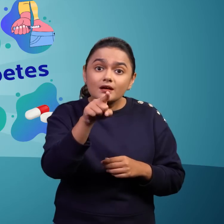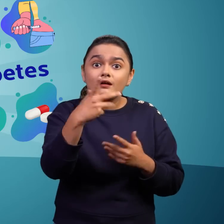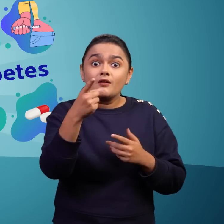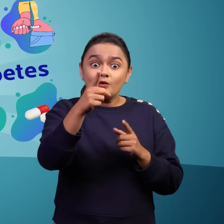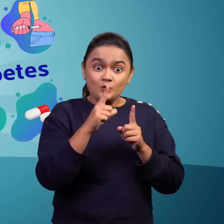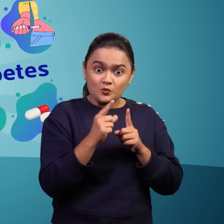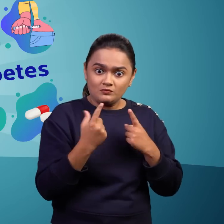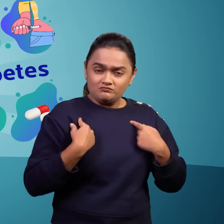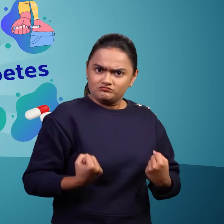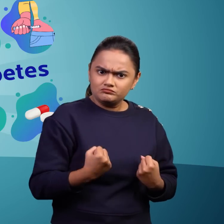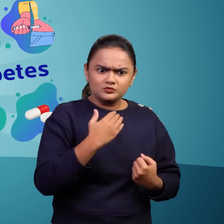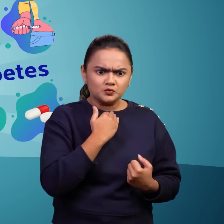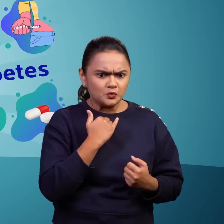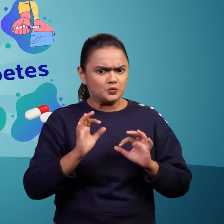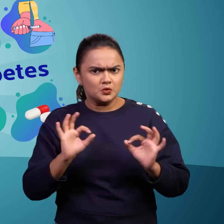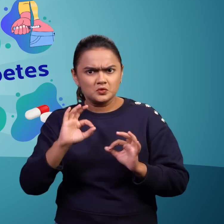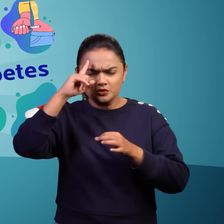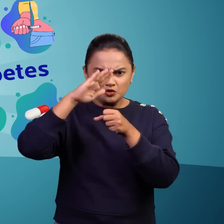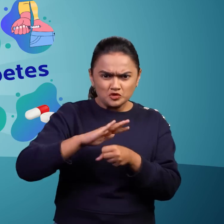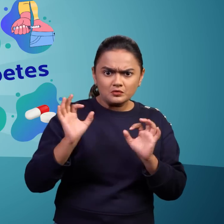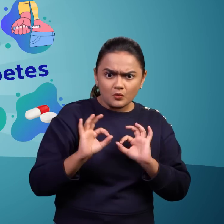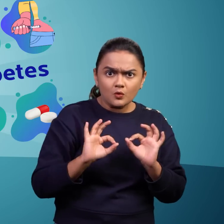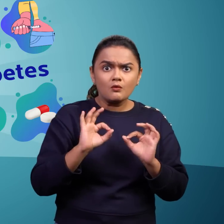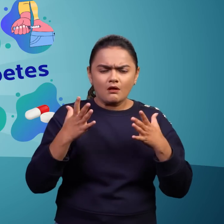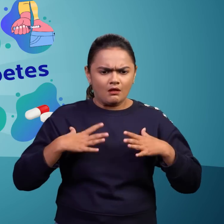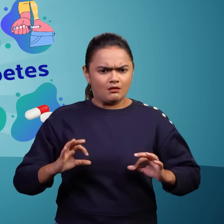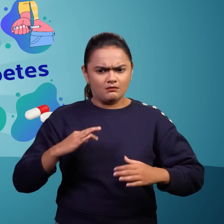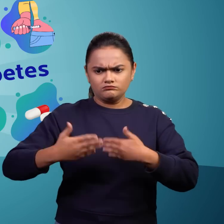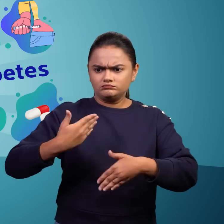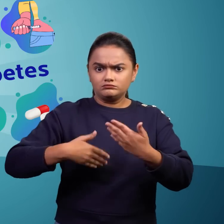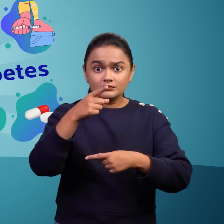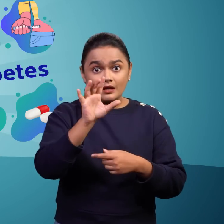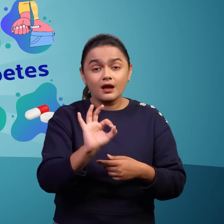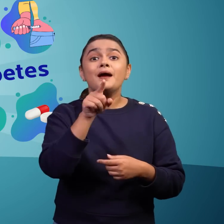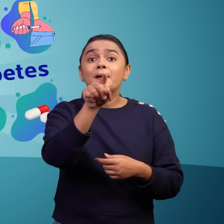But yes, if you avoid sweets, manage stress and maintain a healthy lifestyle,